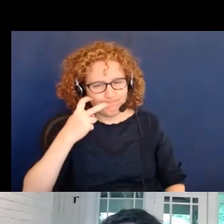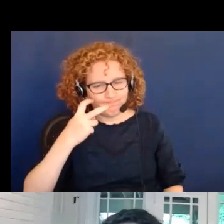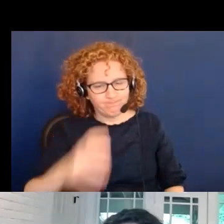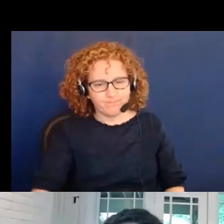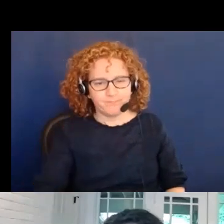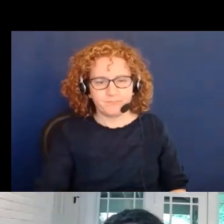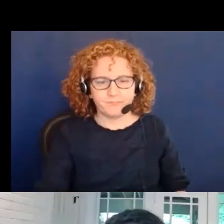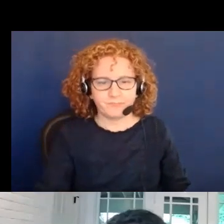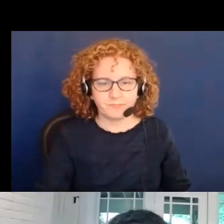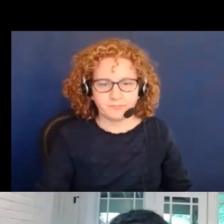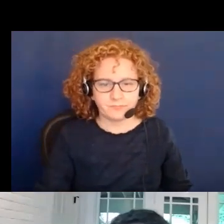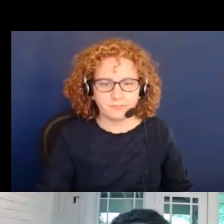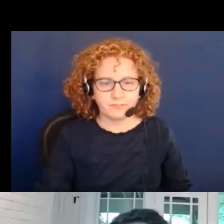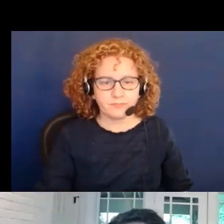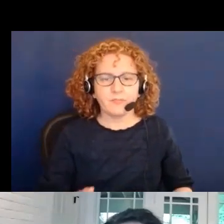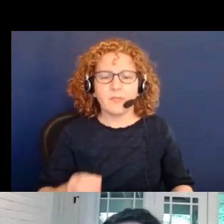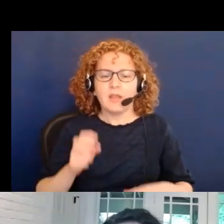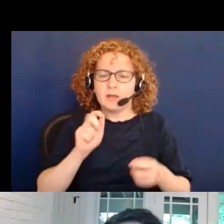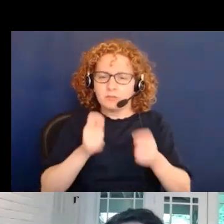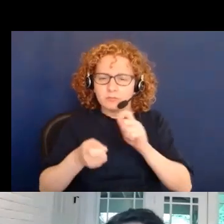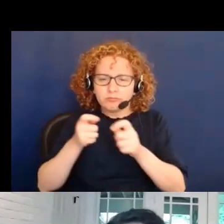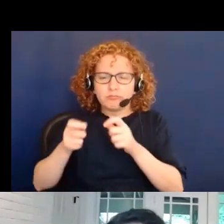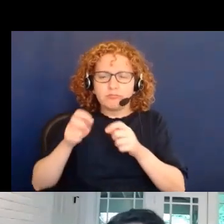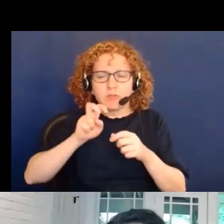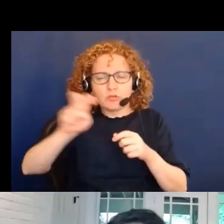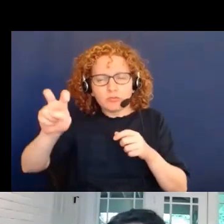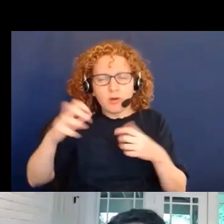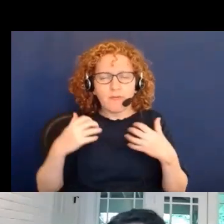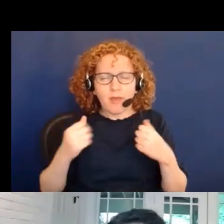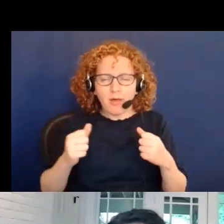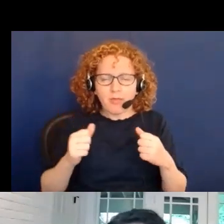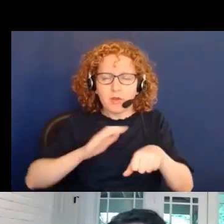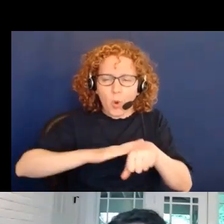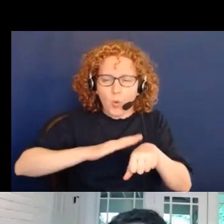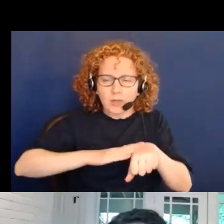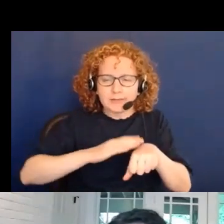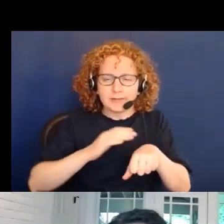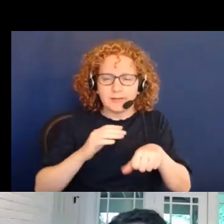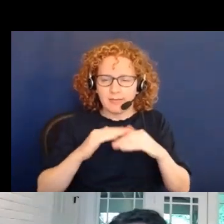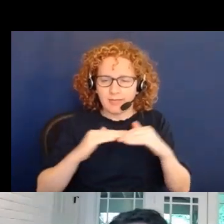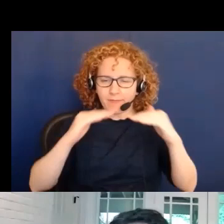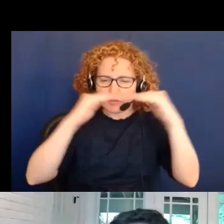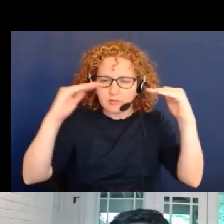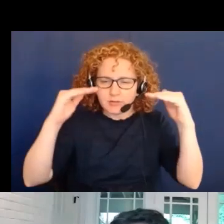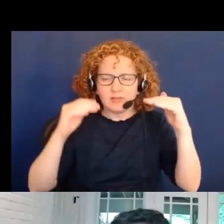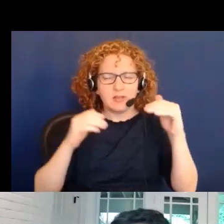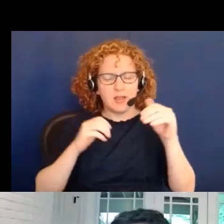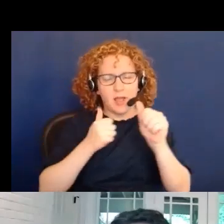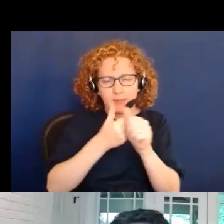The changes in travel health notice levels are updated on a weekly basis. next slide please